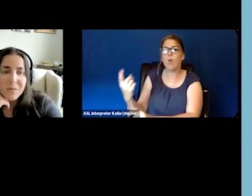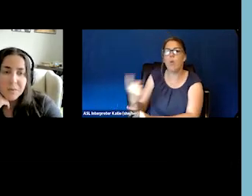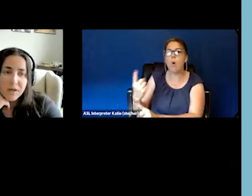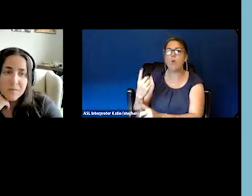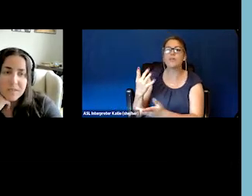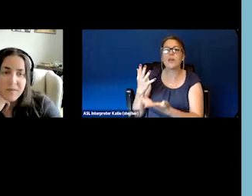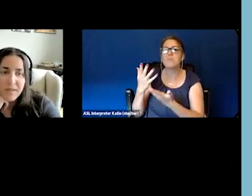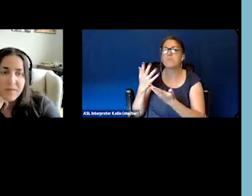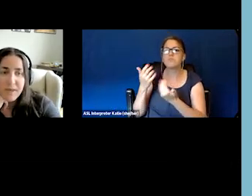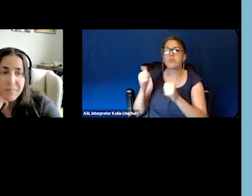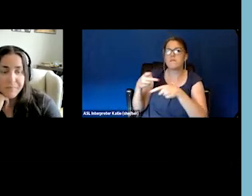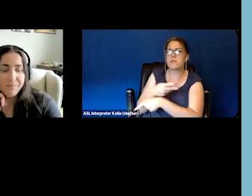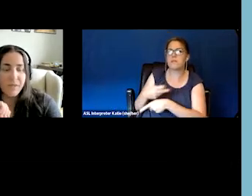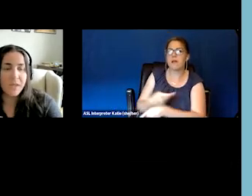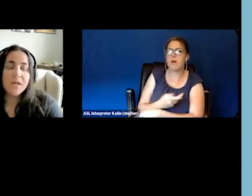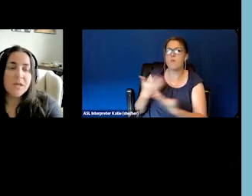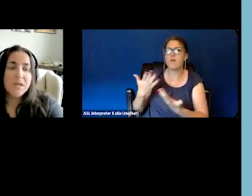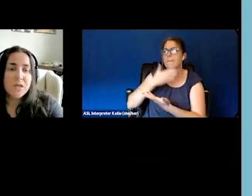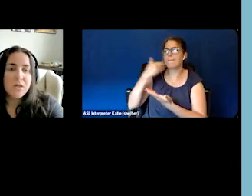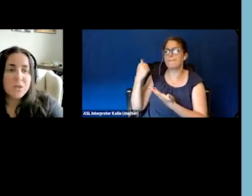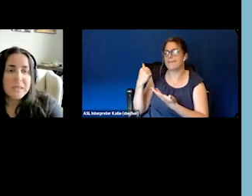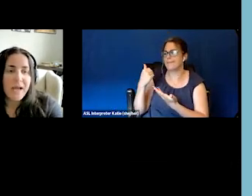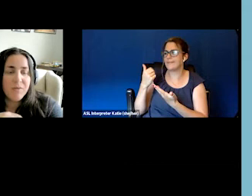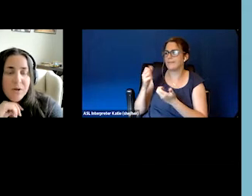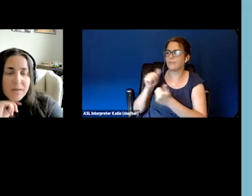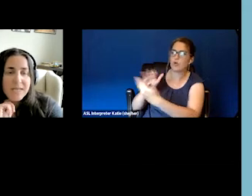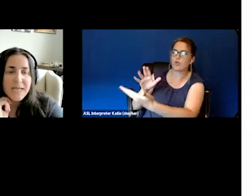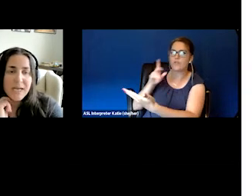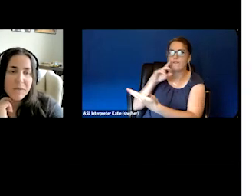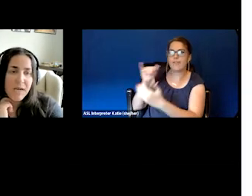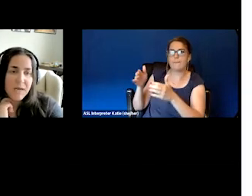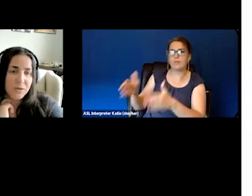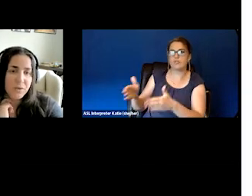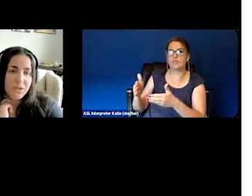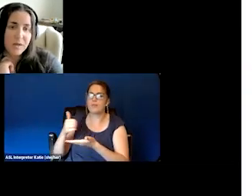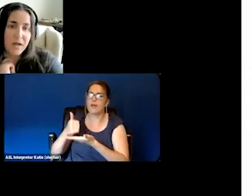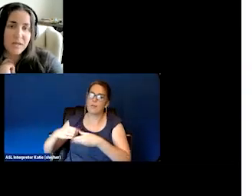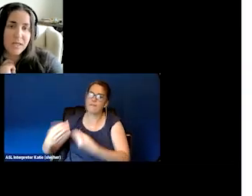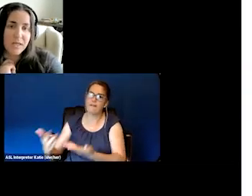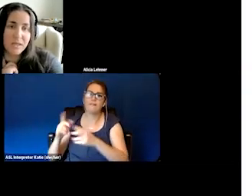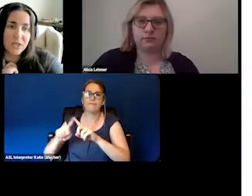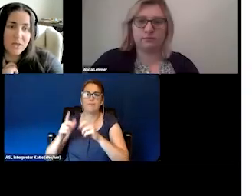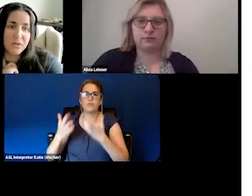that will work specifically for them. So with that, if we go to the next slide, I'm gonna hand it over to my colleague Alicia